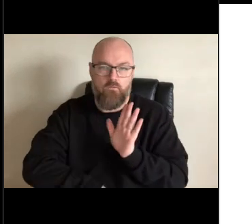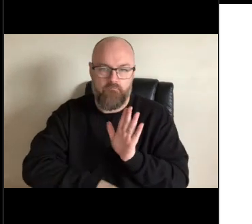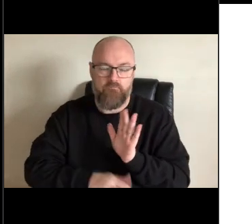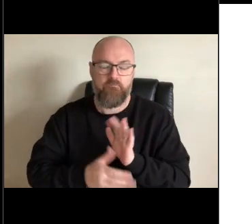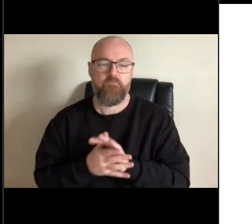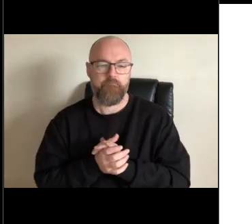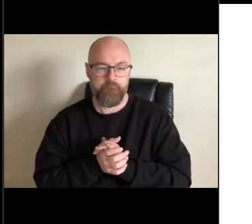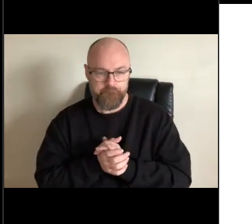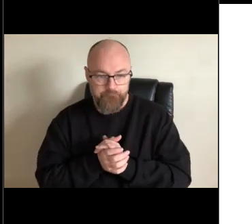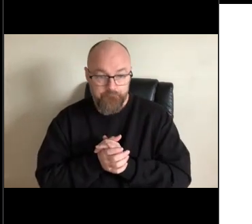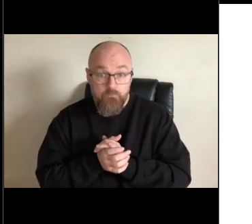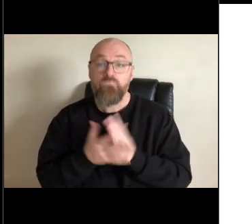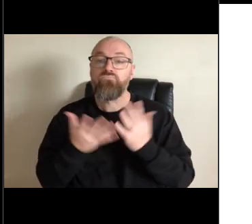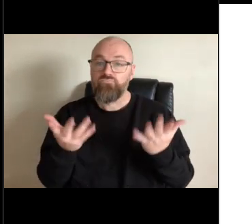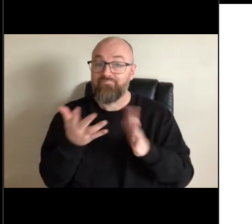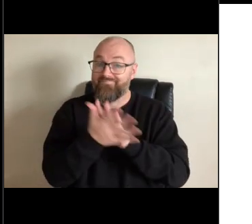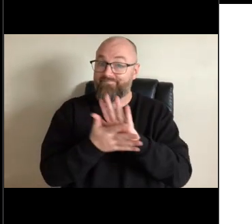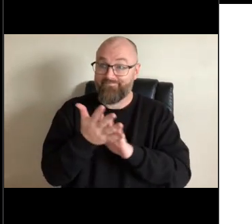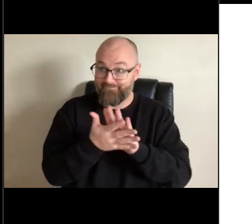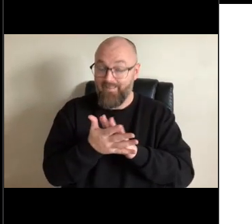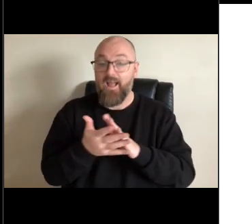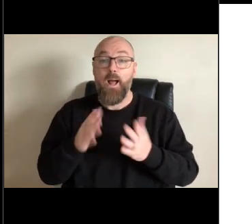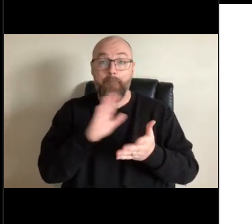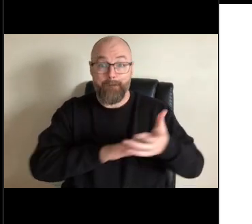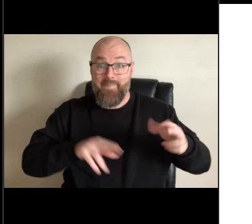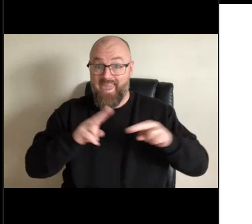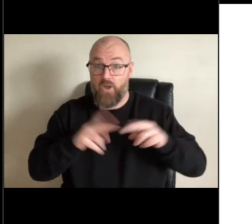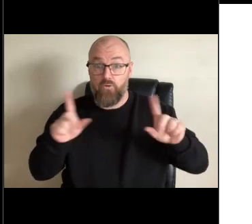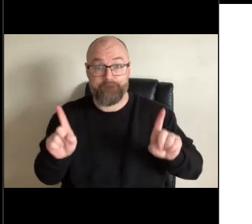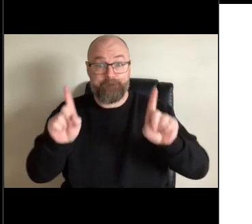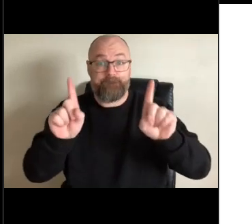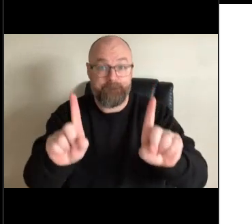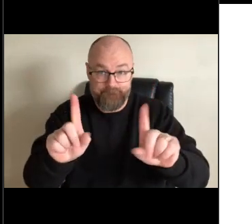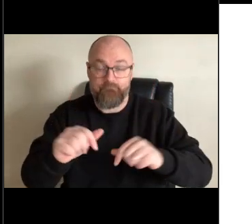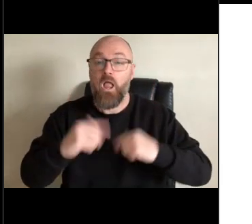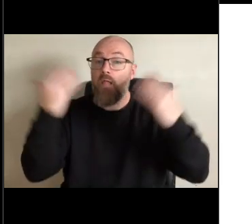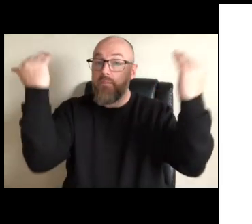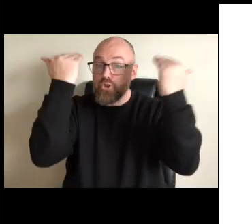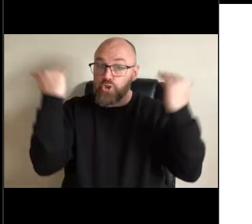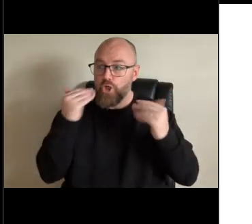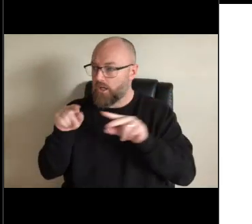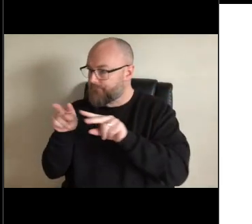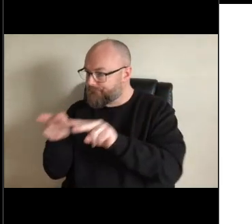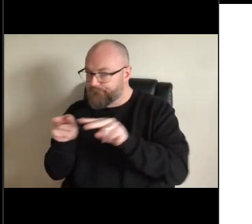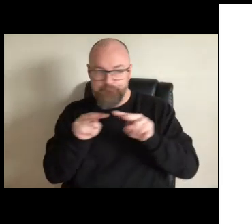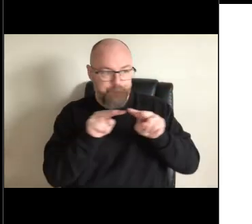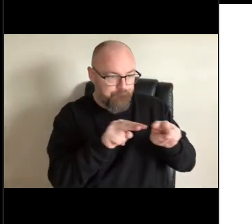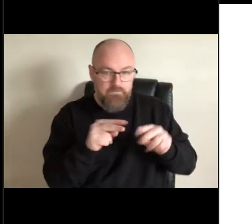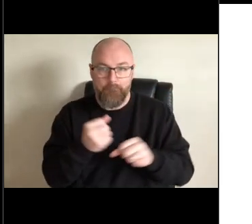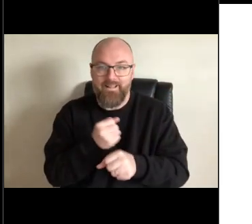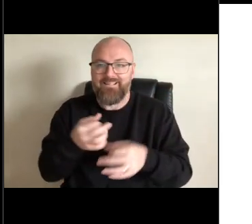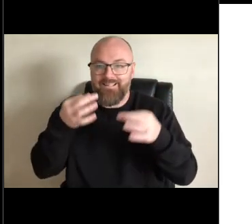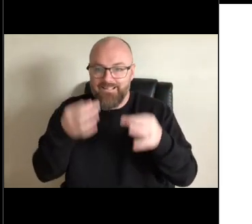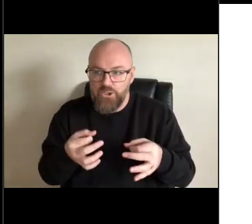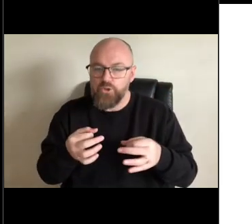when parents and judges um in court have to make decisions about what time children should spend